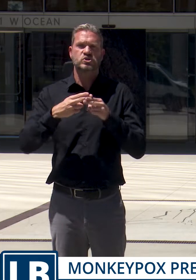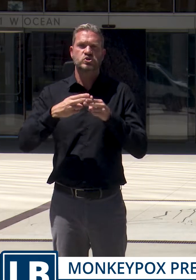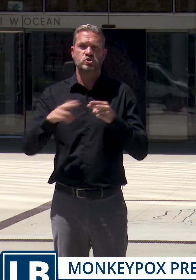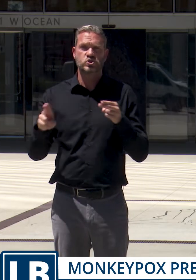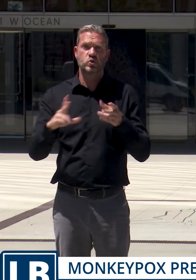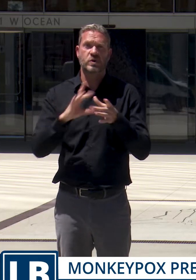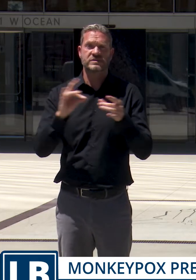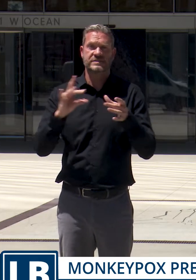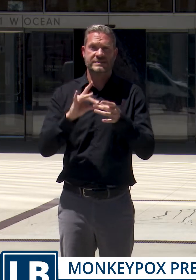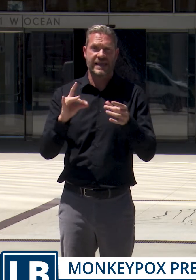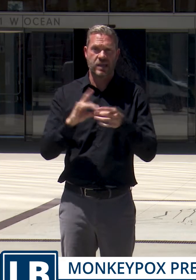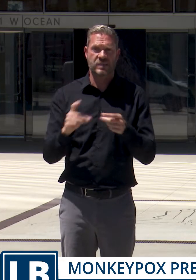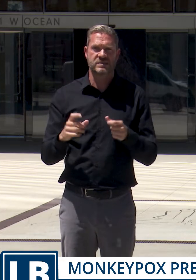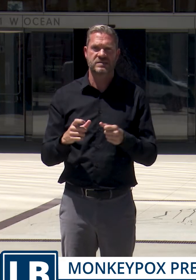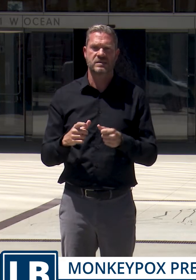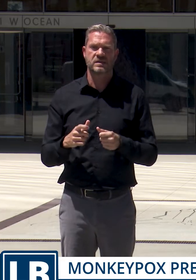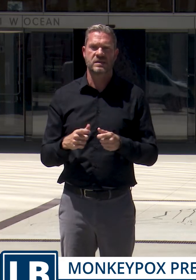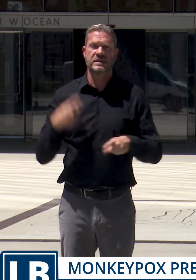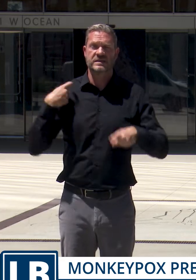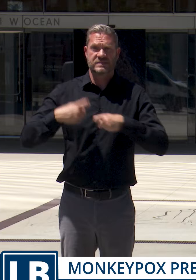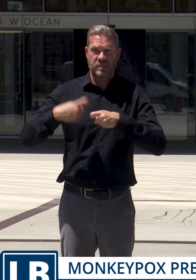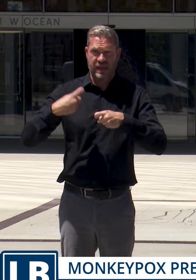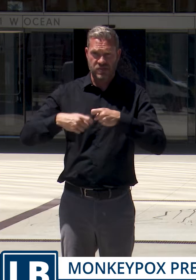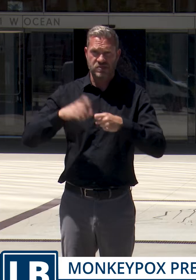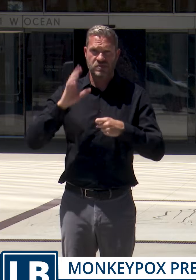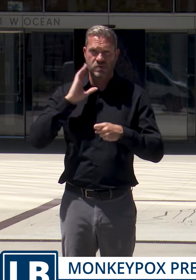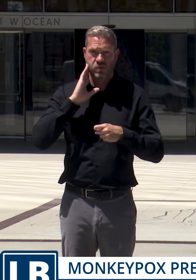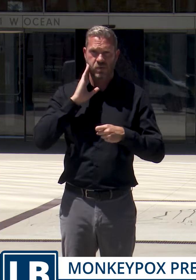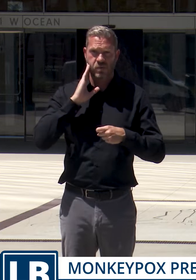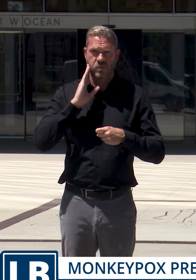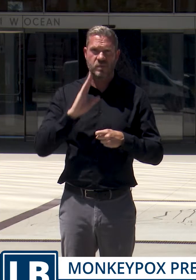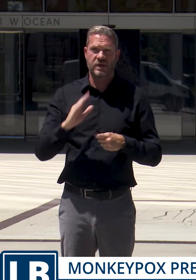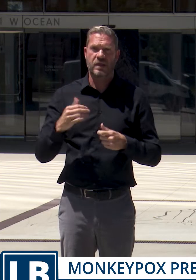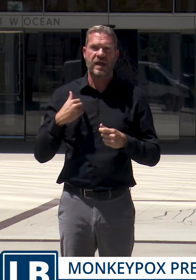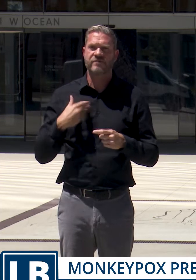uh in spanish the full spanish translation is gonna be after the question so we're gonna go